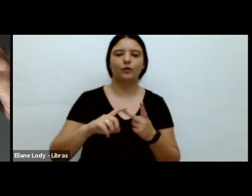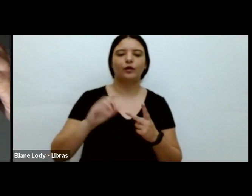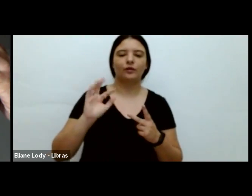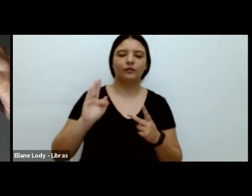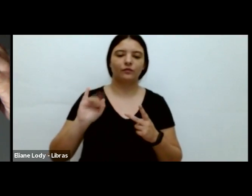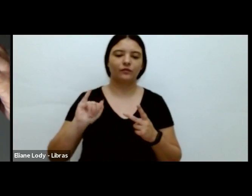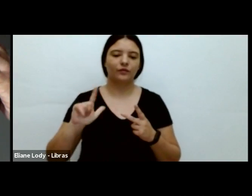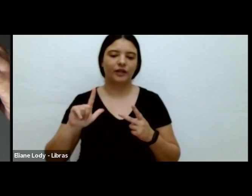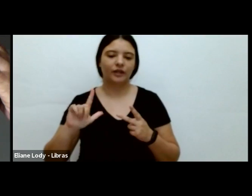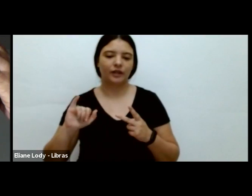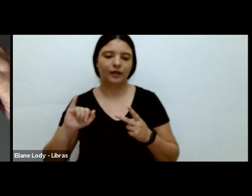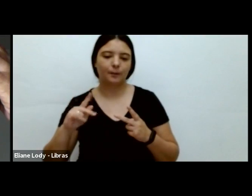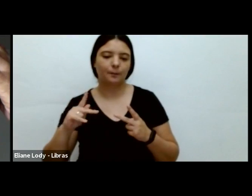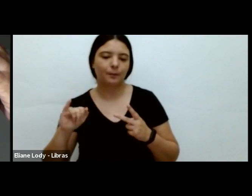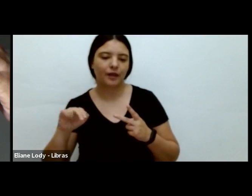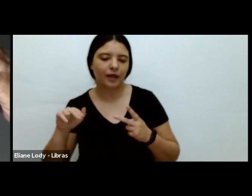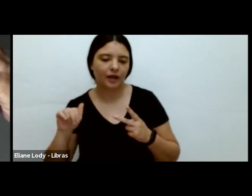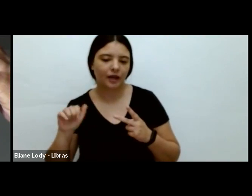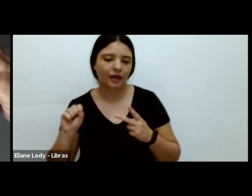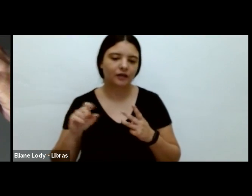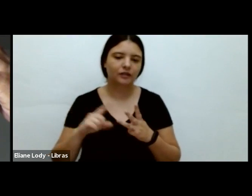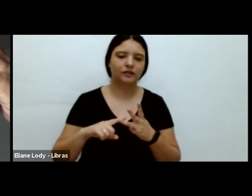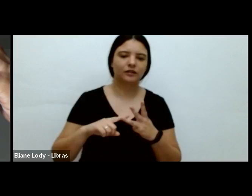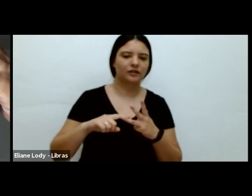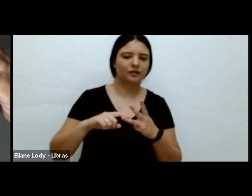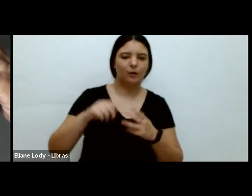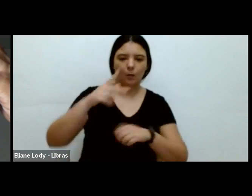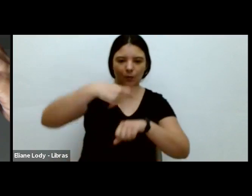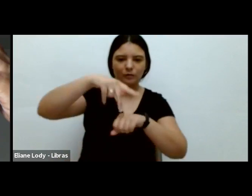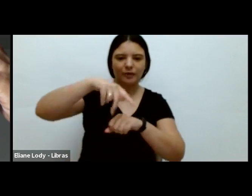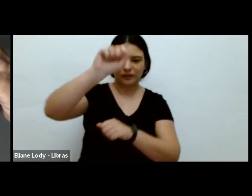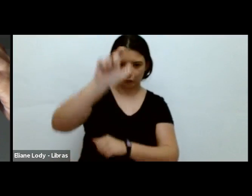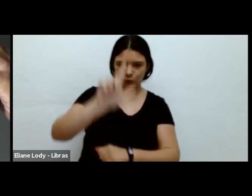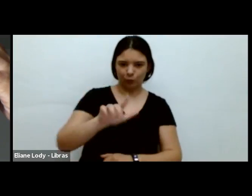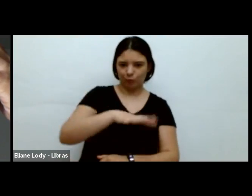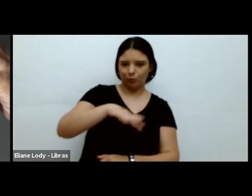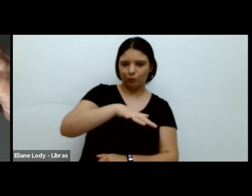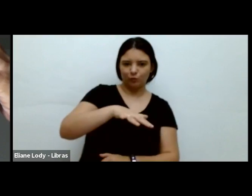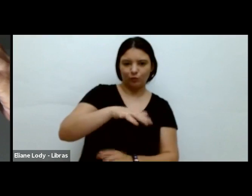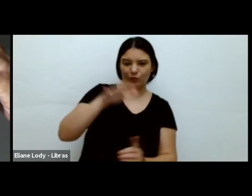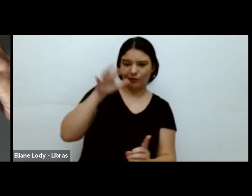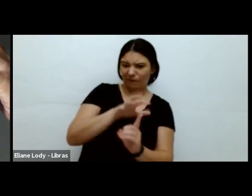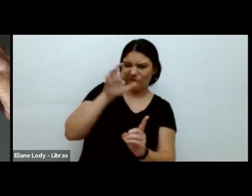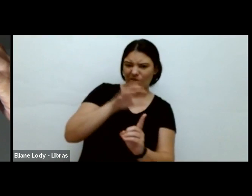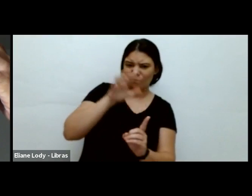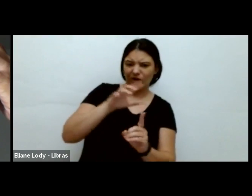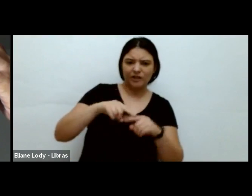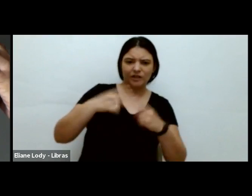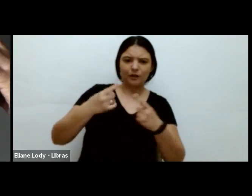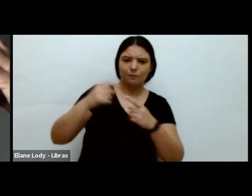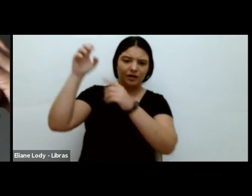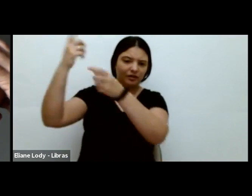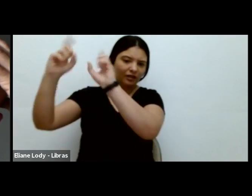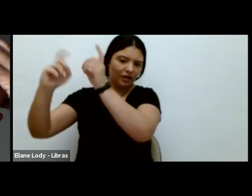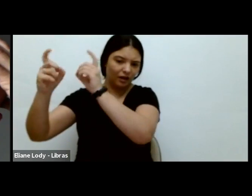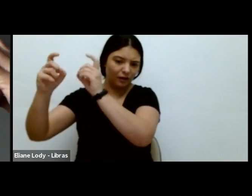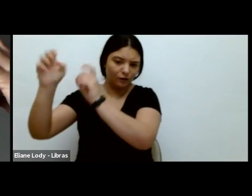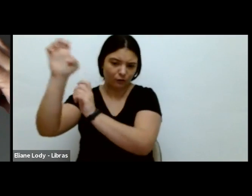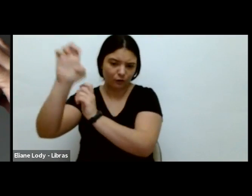Bangladesh, Bangladesh Paxton, so Bangladesh Paxton. So, can we can Bangladesh Paxton. So, can we can we move beyond thing can we move beyond thinking about.